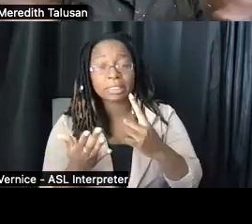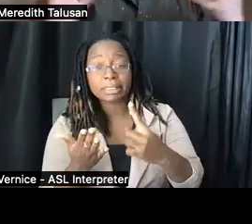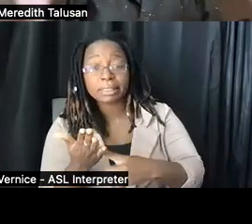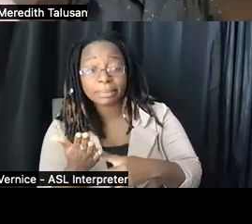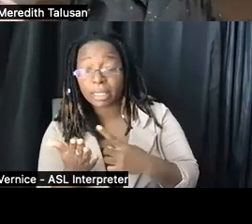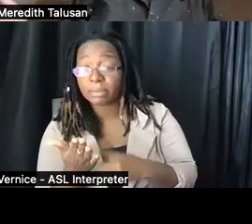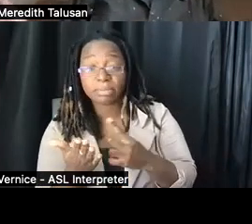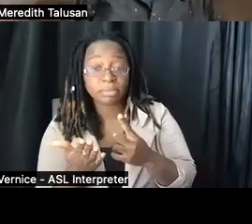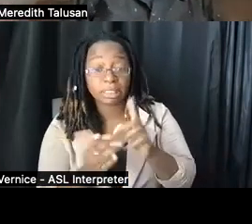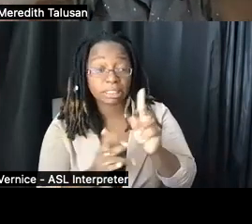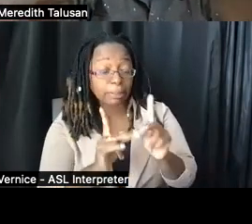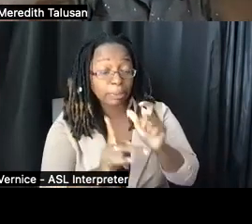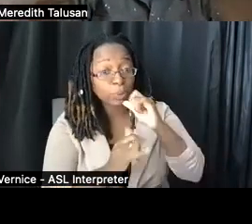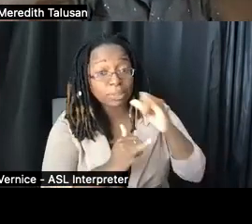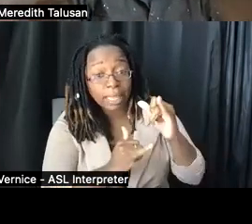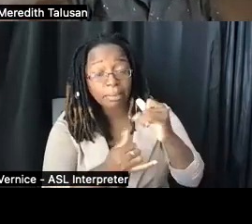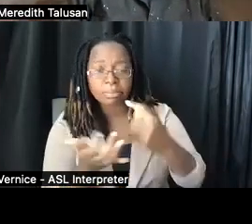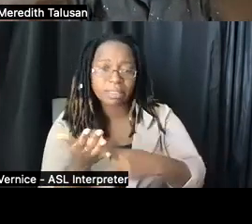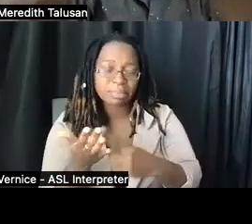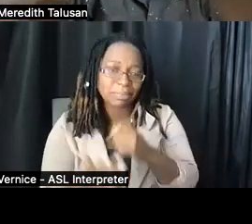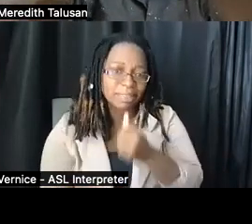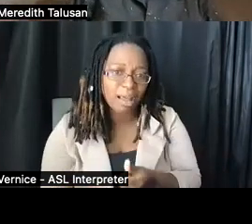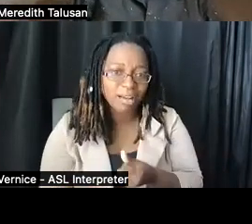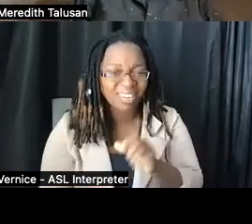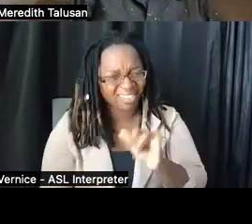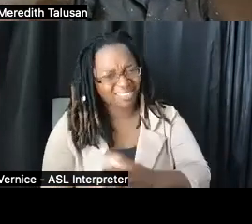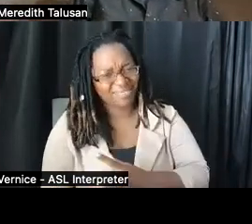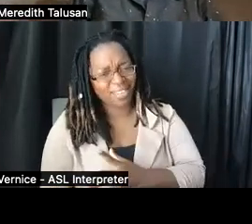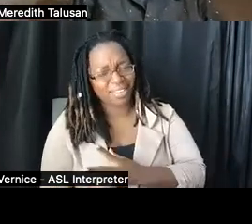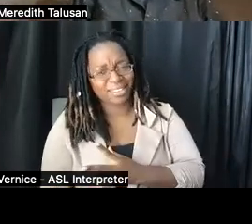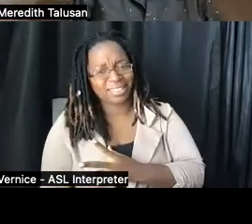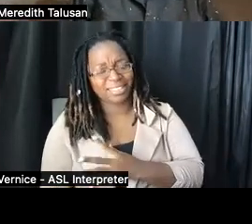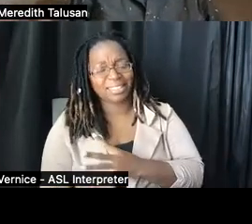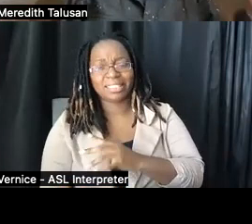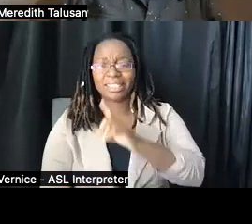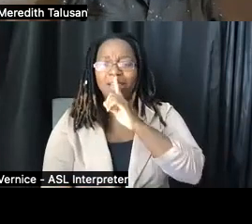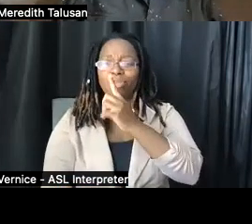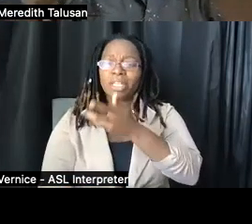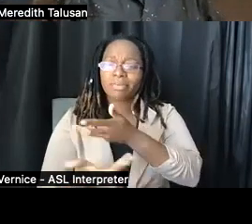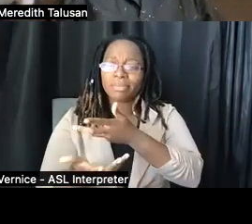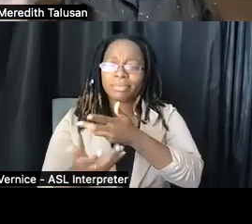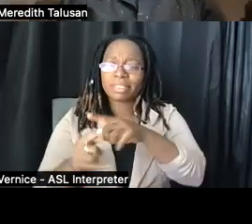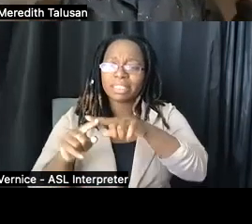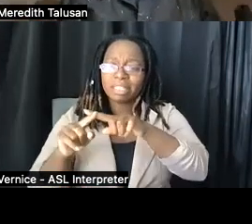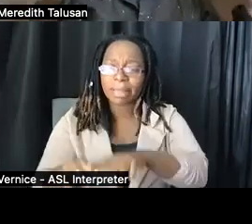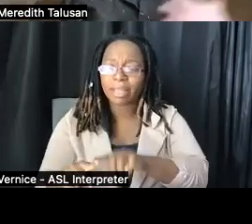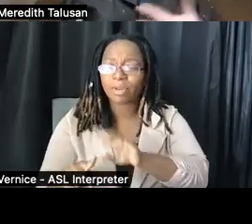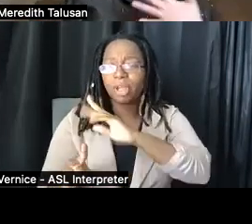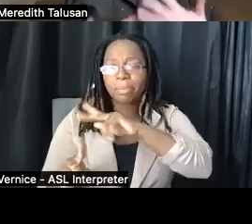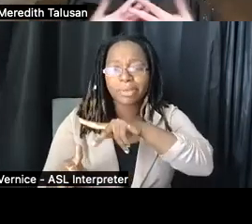Sometimes I end up talking to directly relevant people, sometimes not. But that is fine, right? I connect with people based on